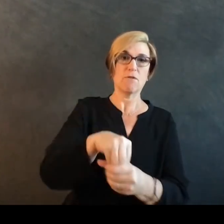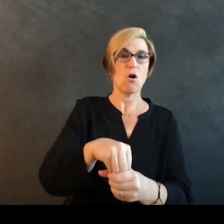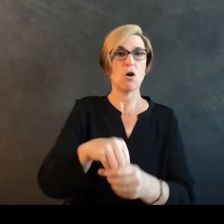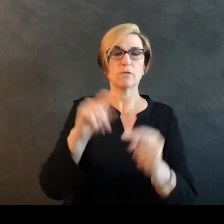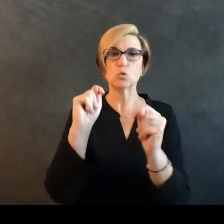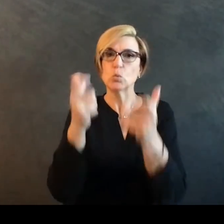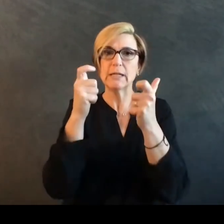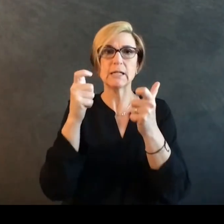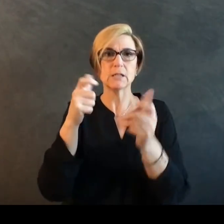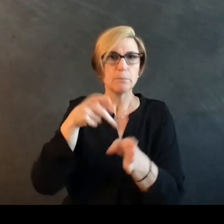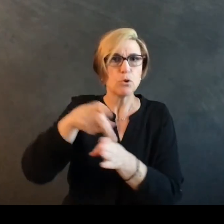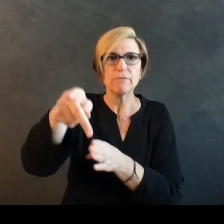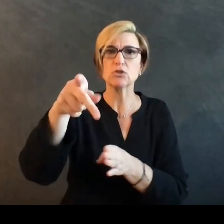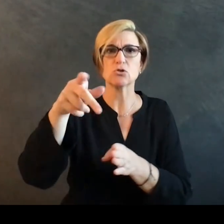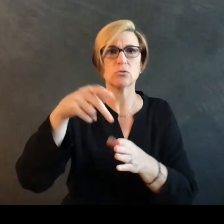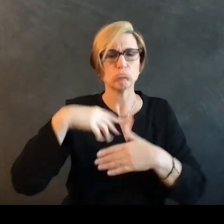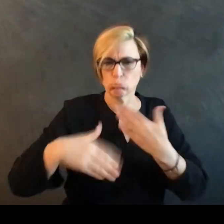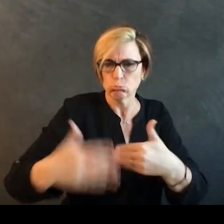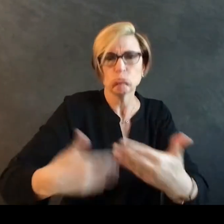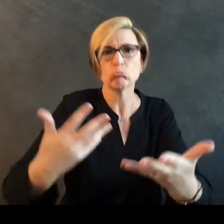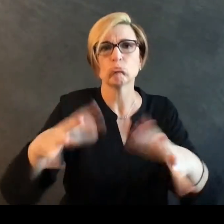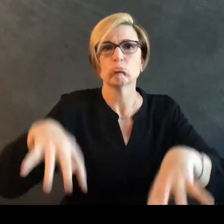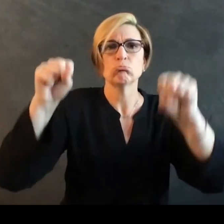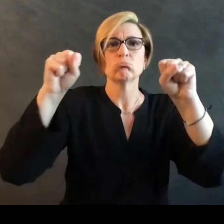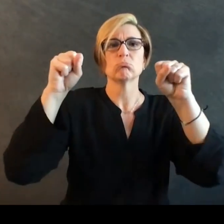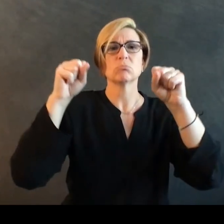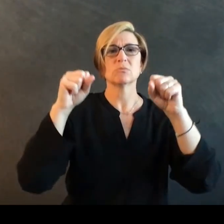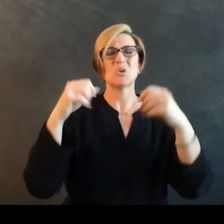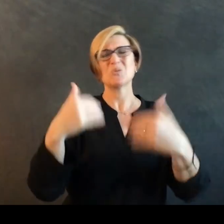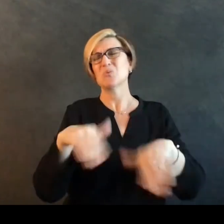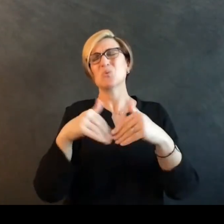there's no people like this doctors nurses